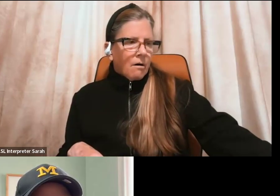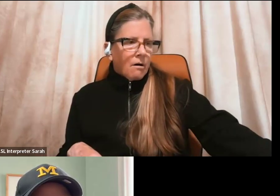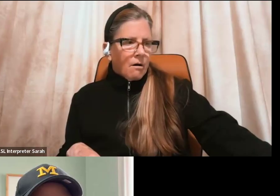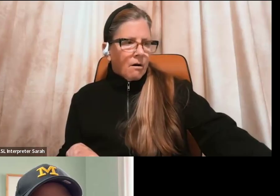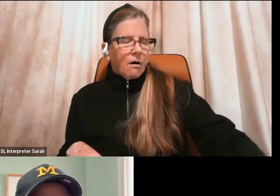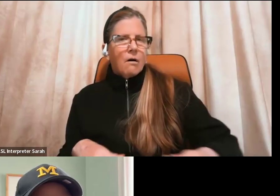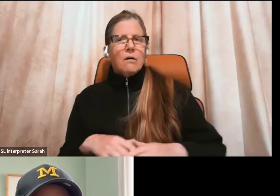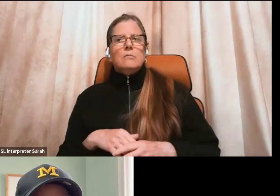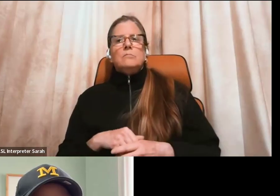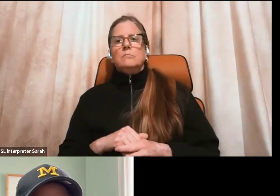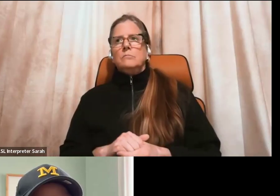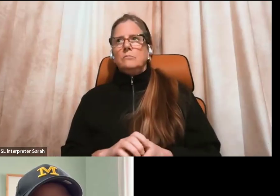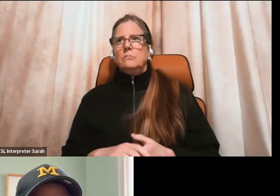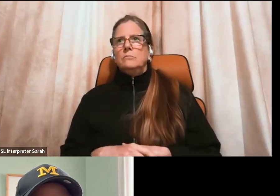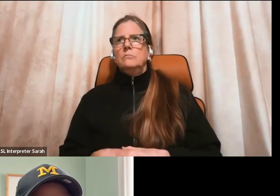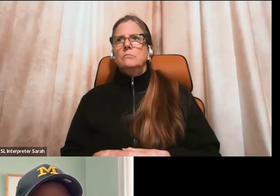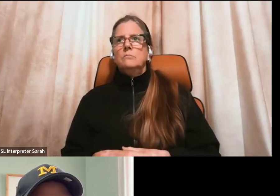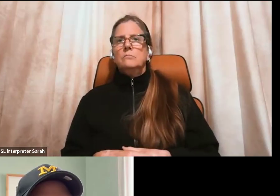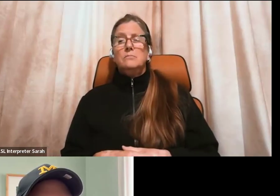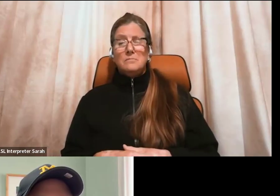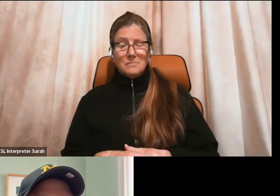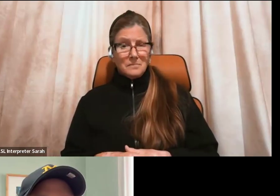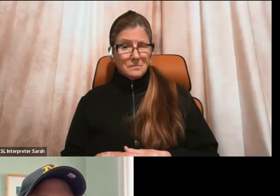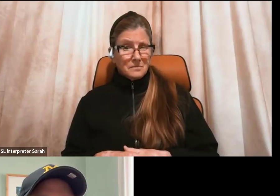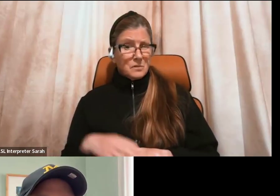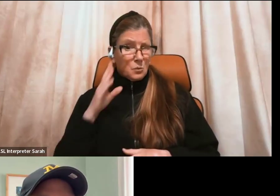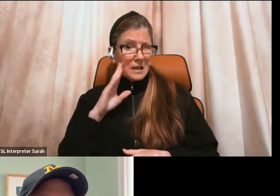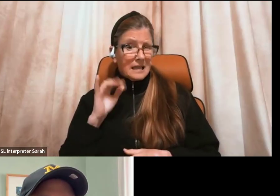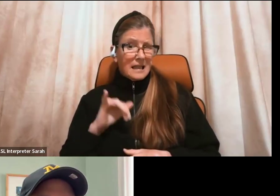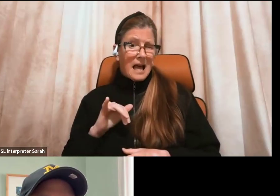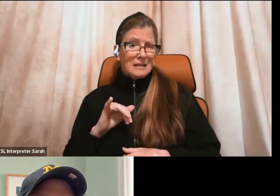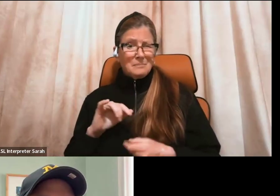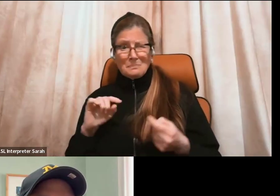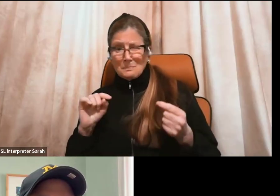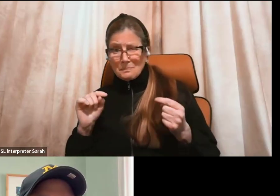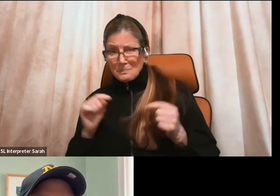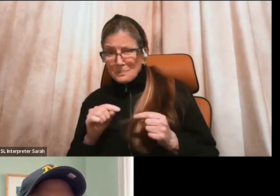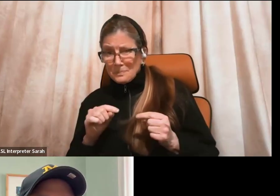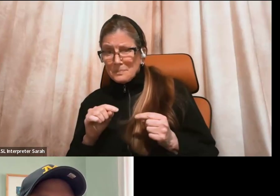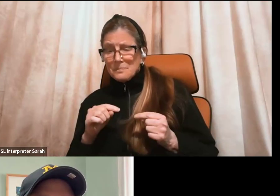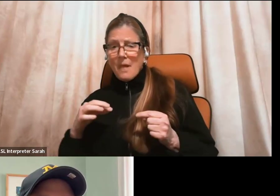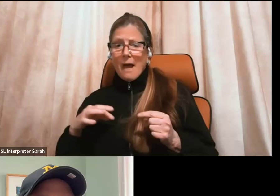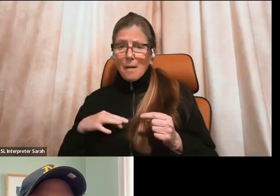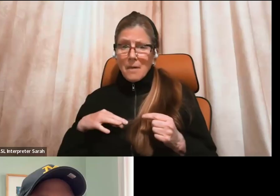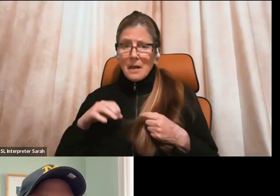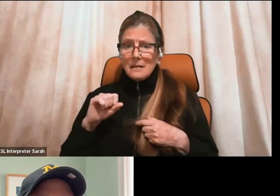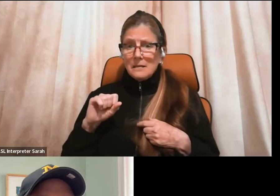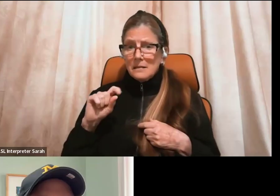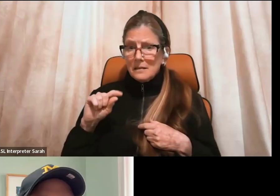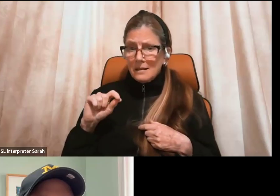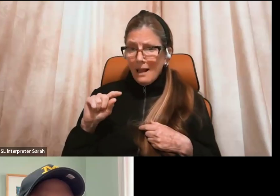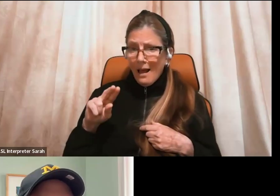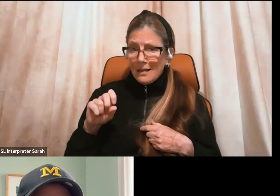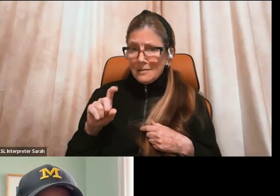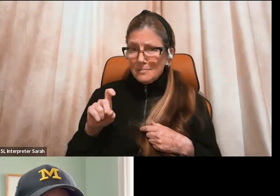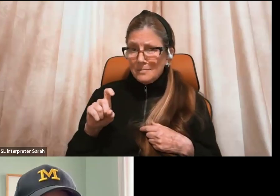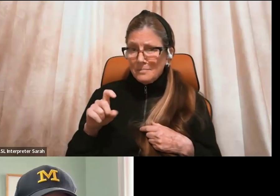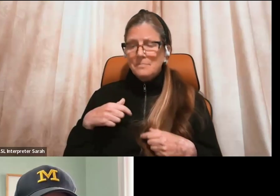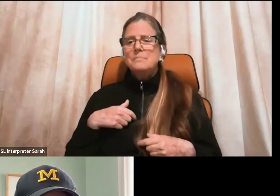at…whether or not it would hurt the application's needs and status, we, we do try and review these